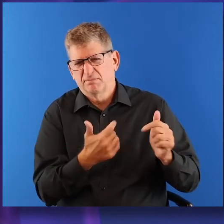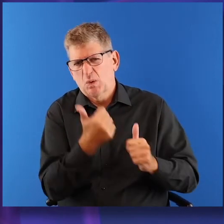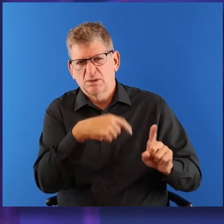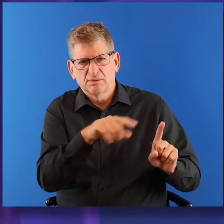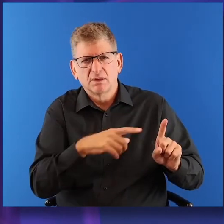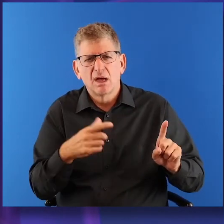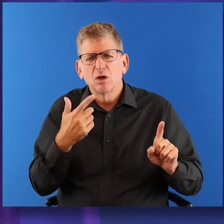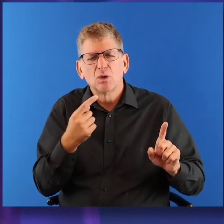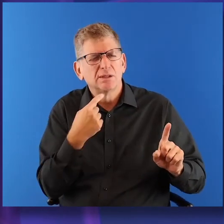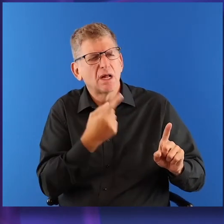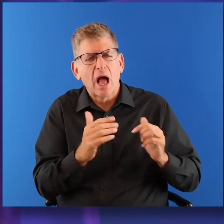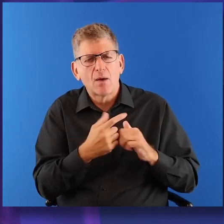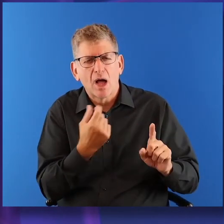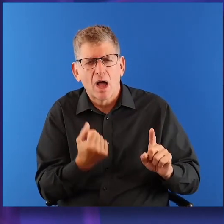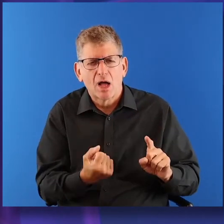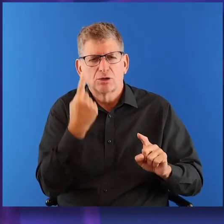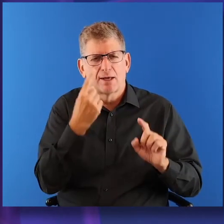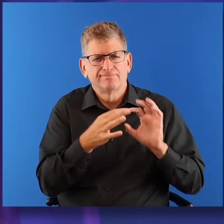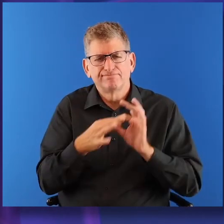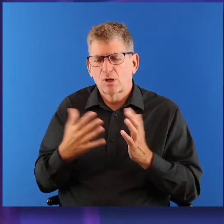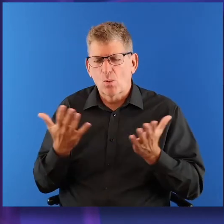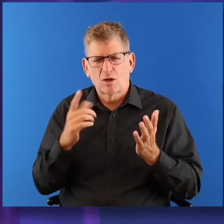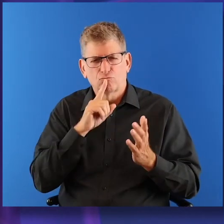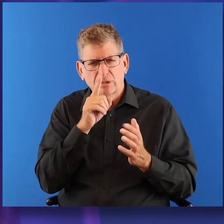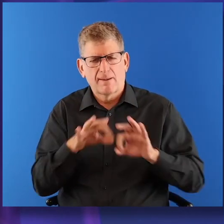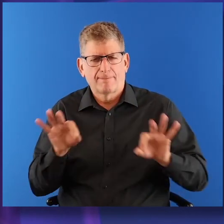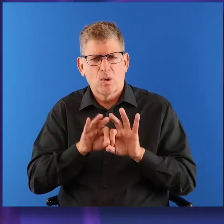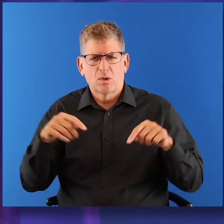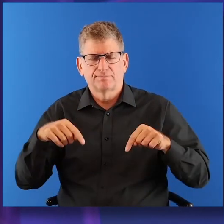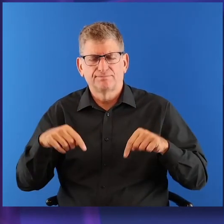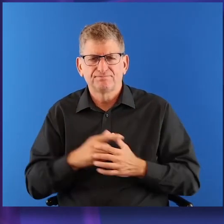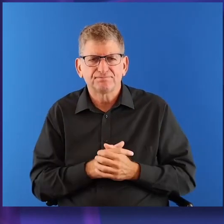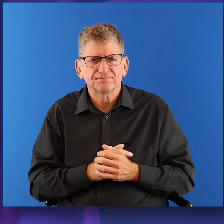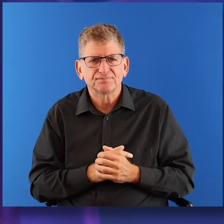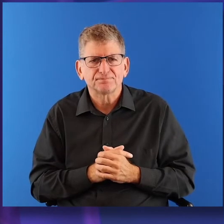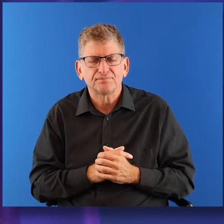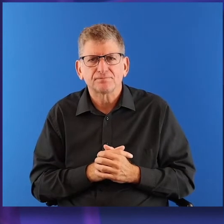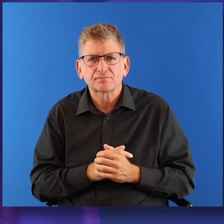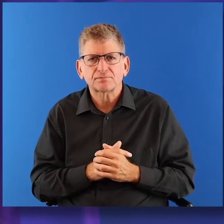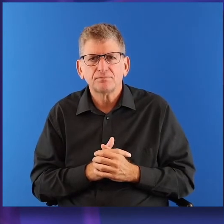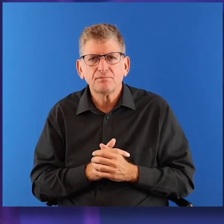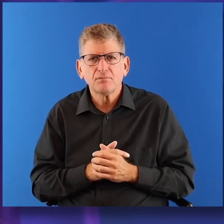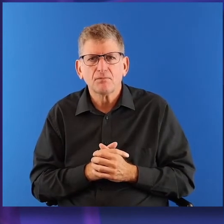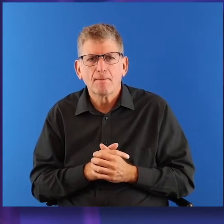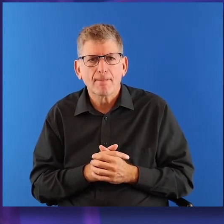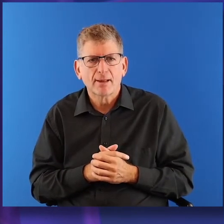really understand in terms of what's important here? The first thing that really comes to mind,